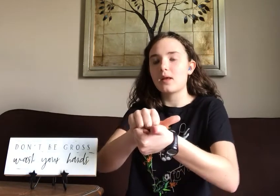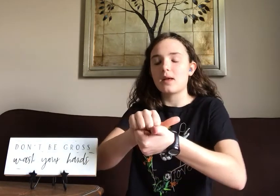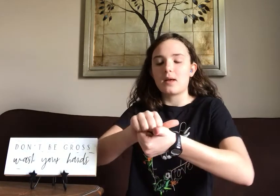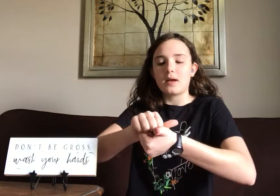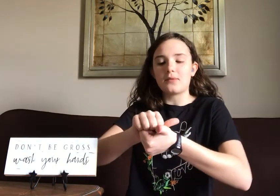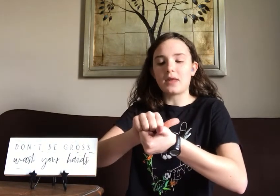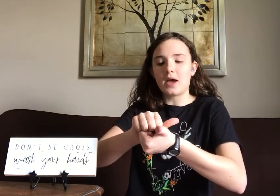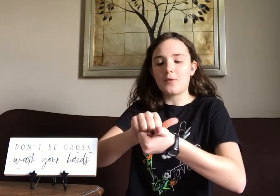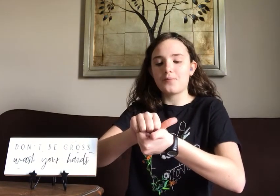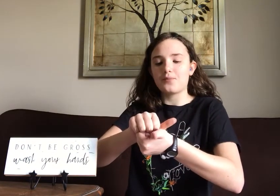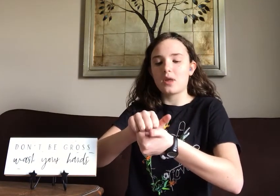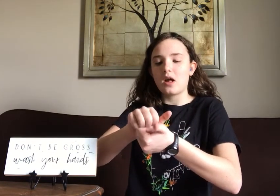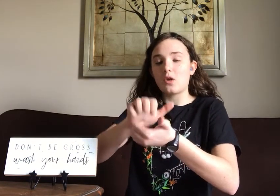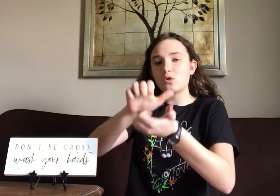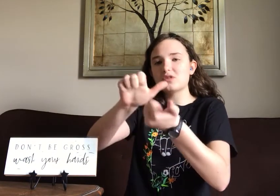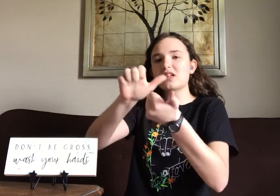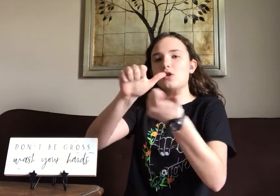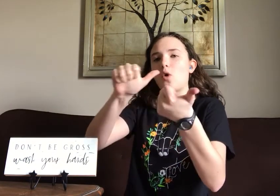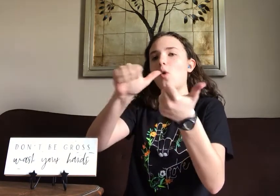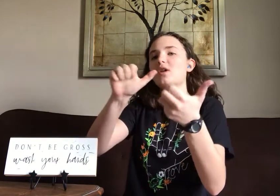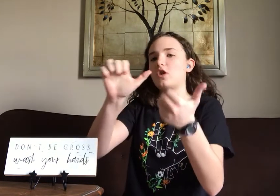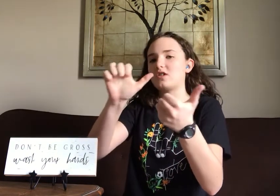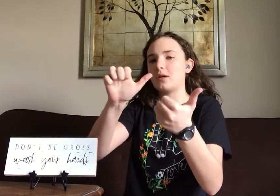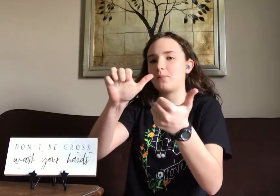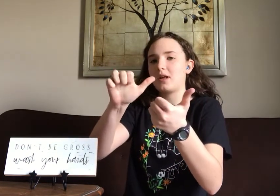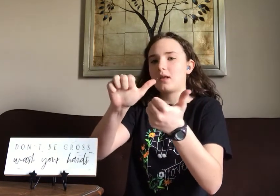Now, it looks like you are holding on something.